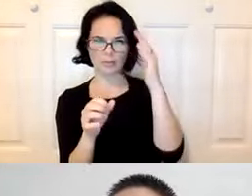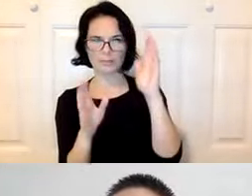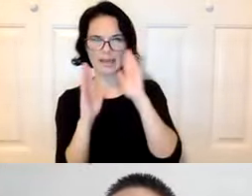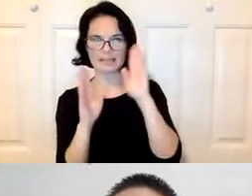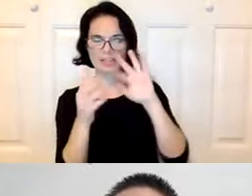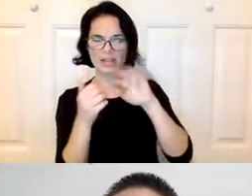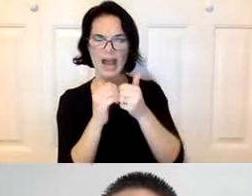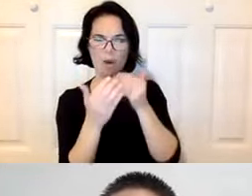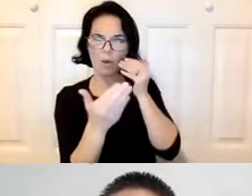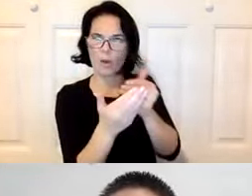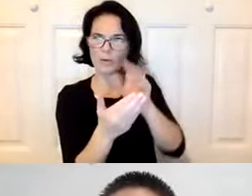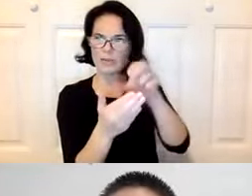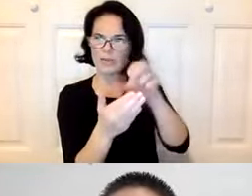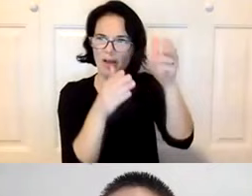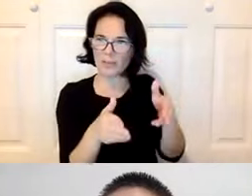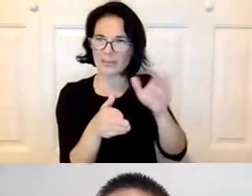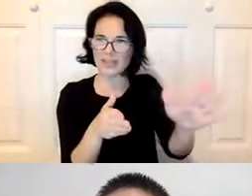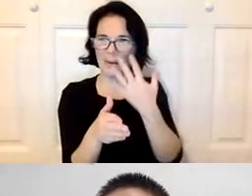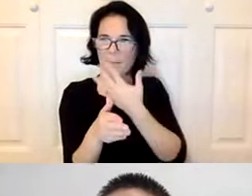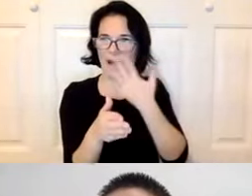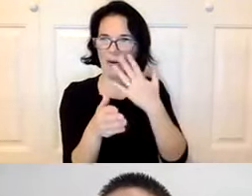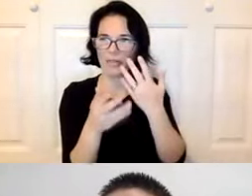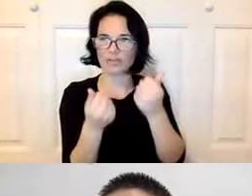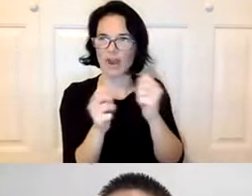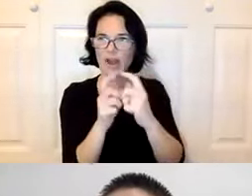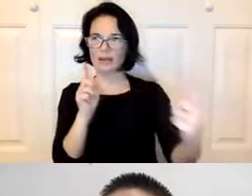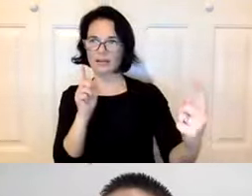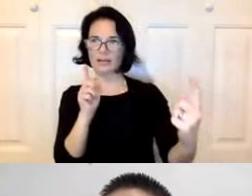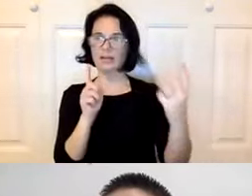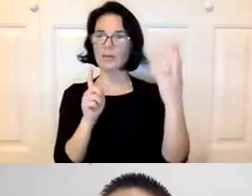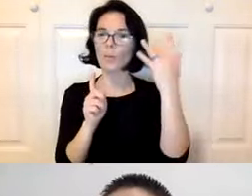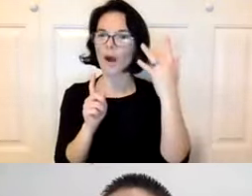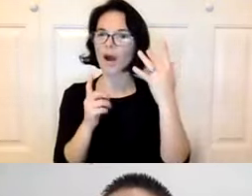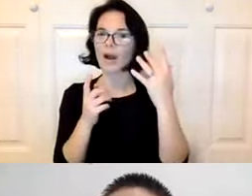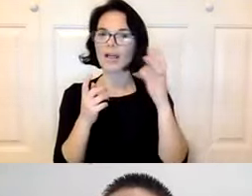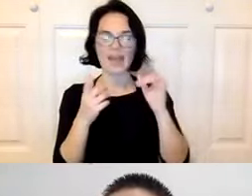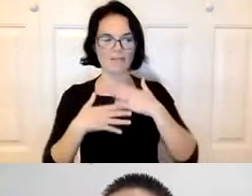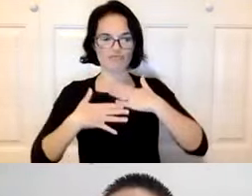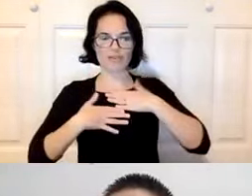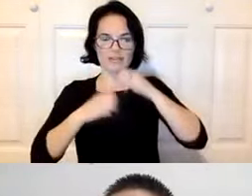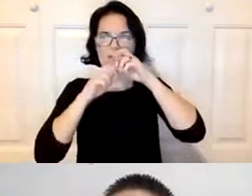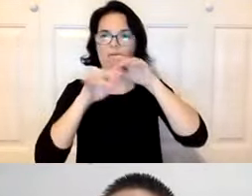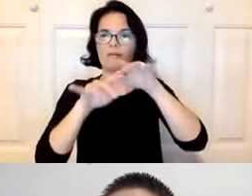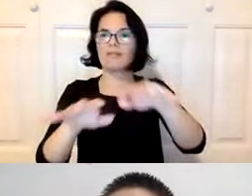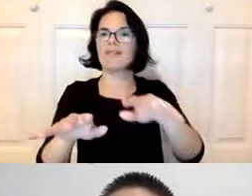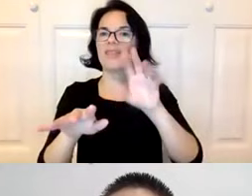everyone shows symptoms at all. Some don’t even know they have it unless they were to get tested.